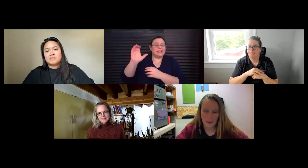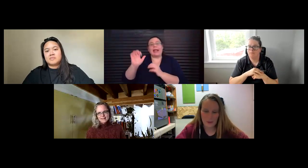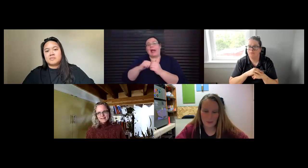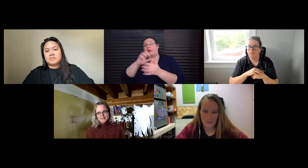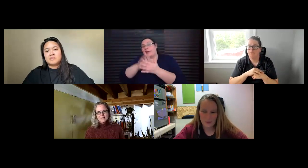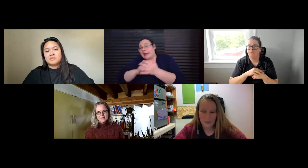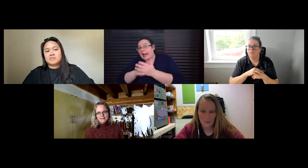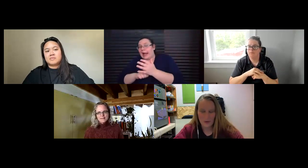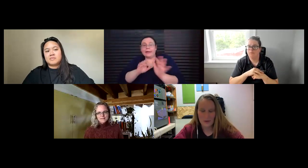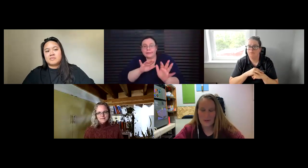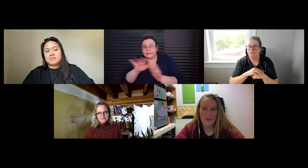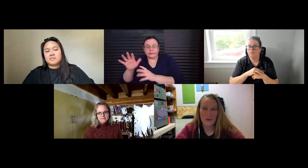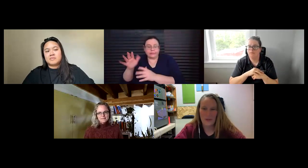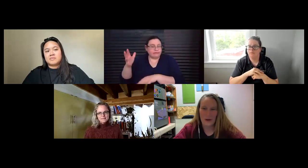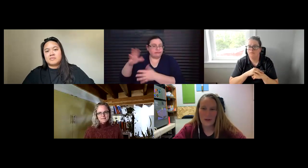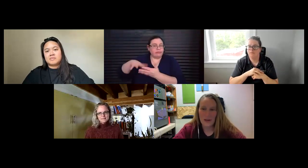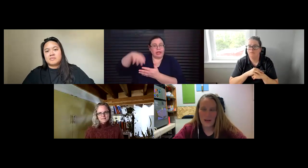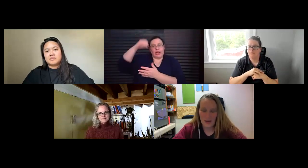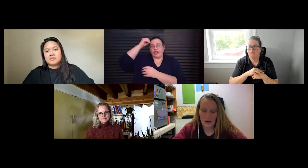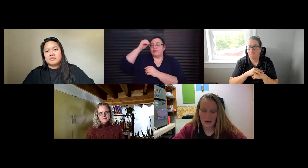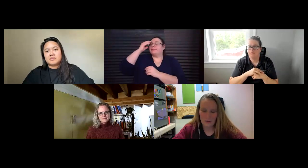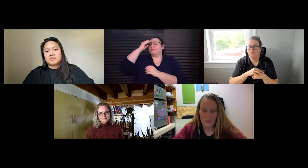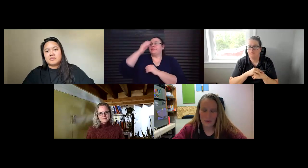you know, stuff like that.